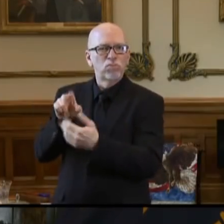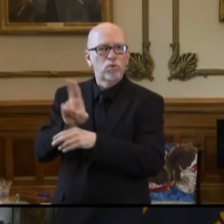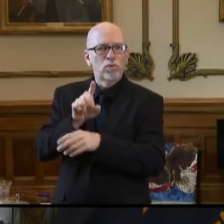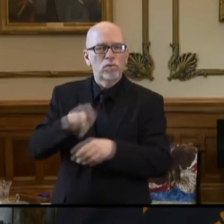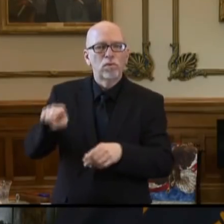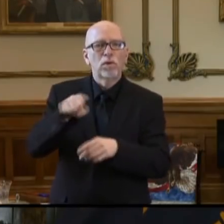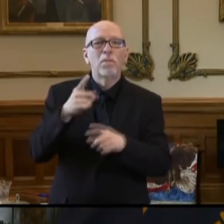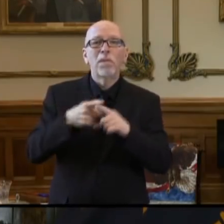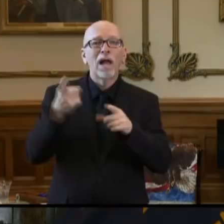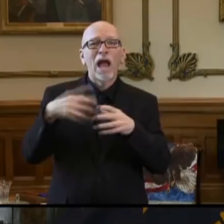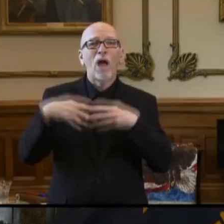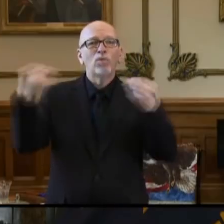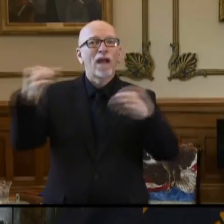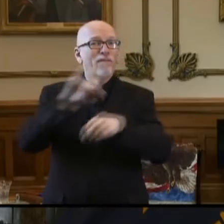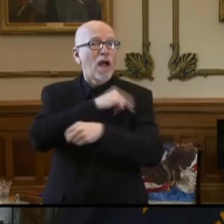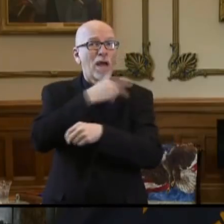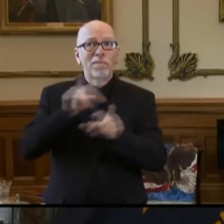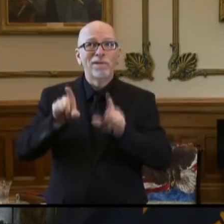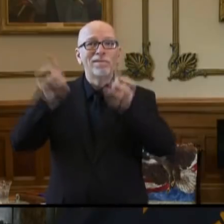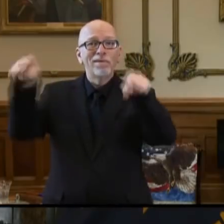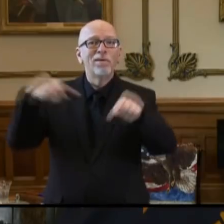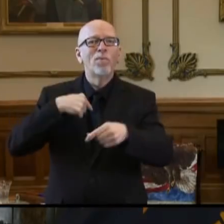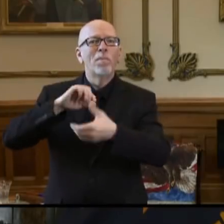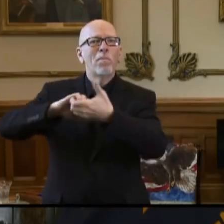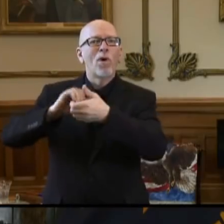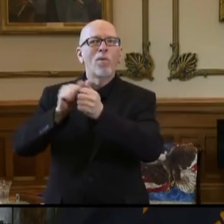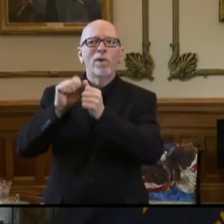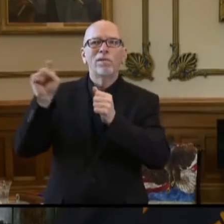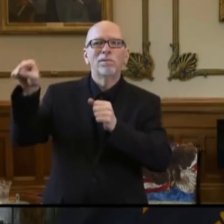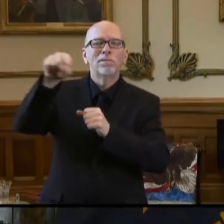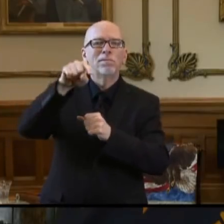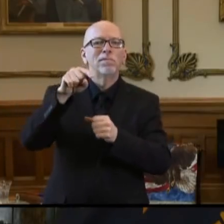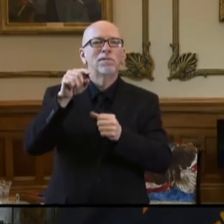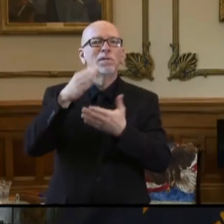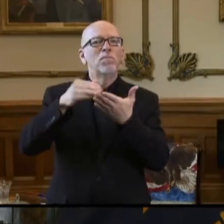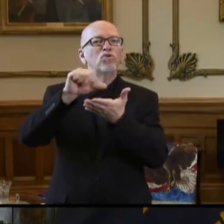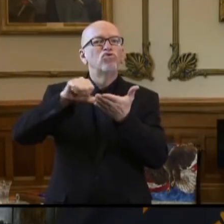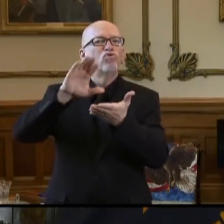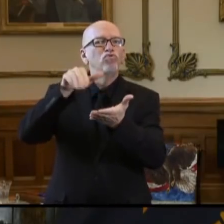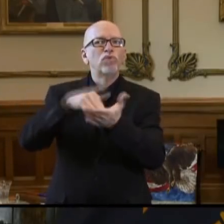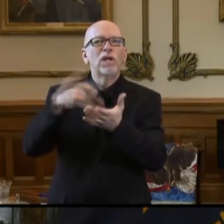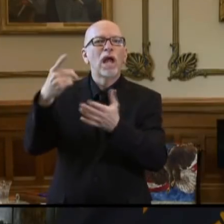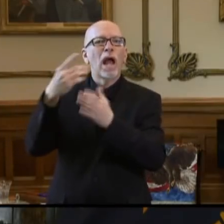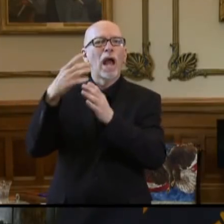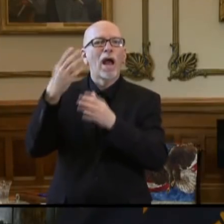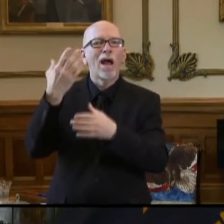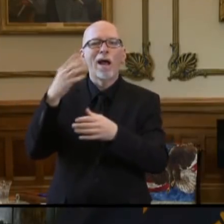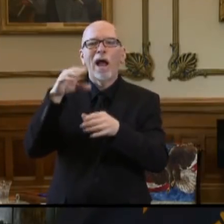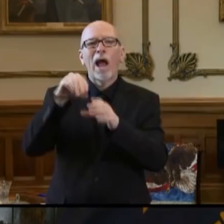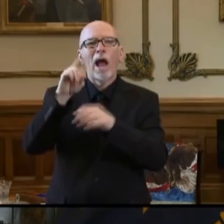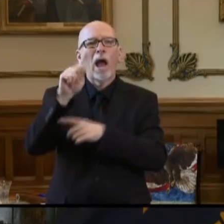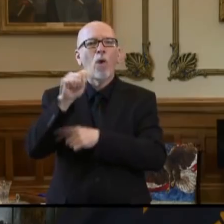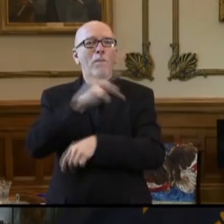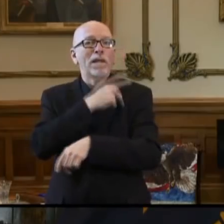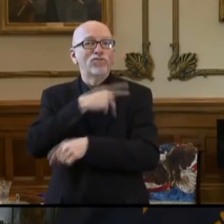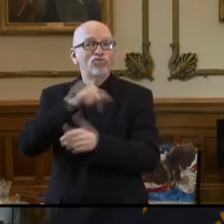RECOVERY SPACE IN OTHER PLACES ACROSS THE HOSPITAL AND THEN REACHING OUTSIDE THE CLASSIC HOSPITAL WALLS TO PARTNER WITH